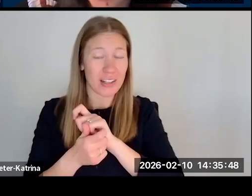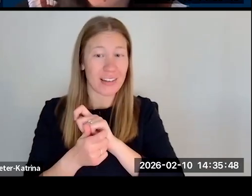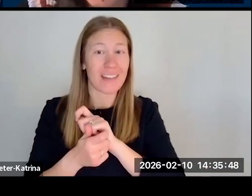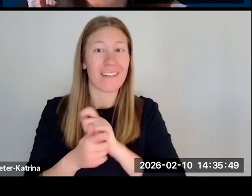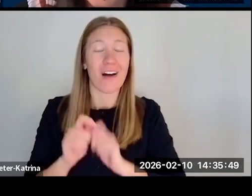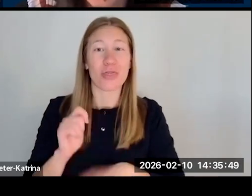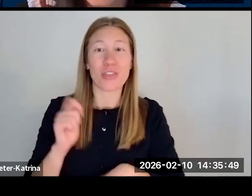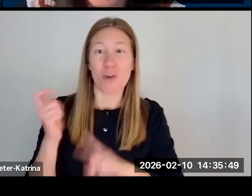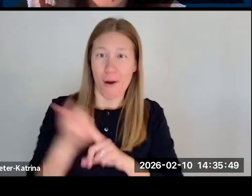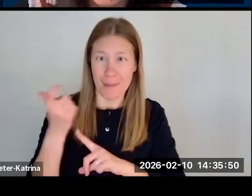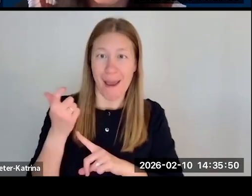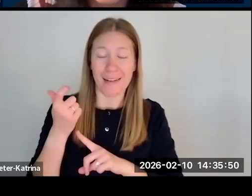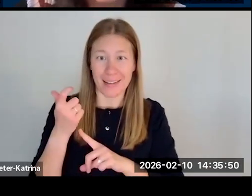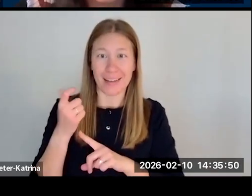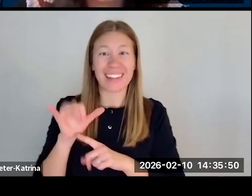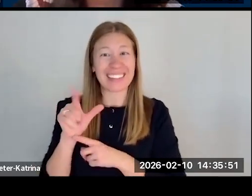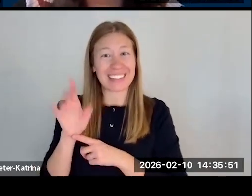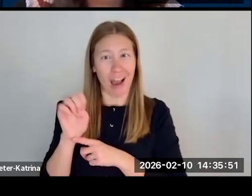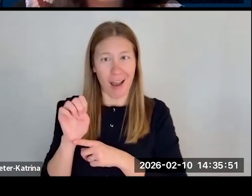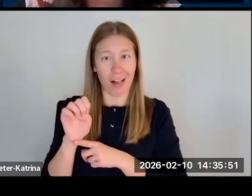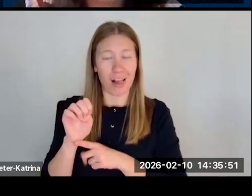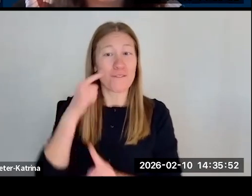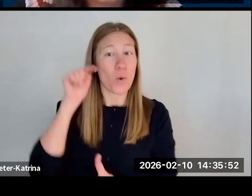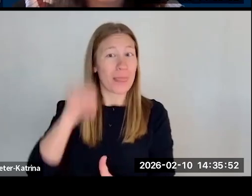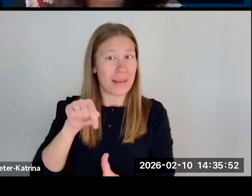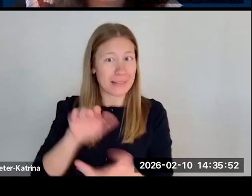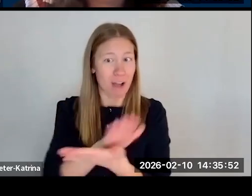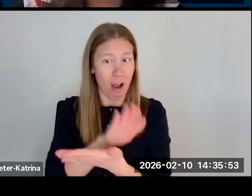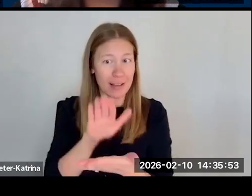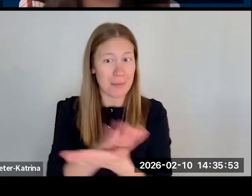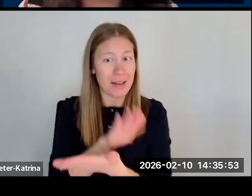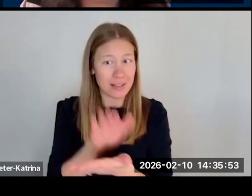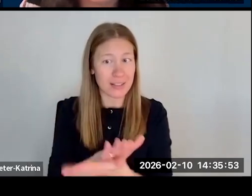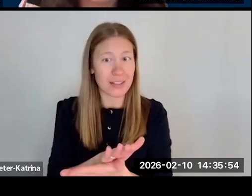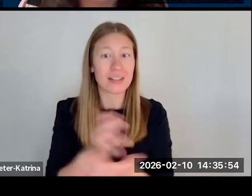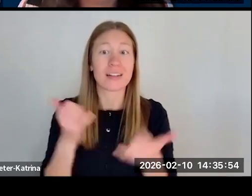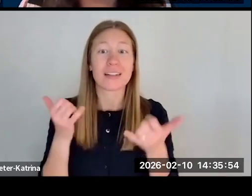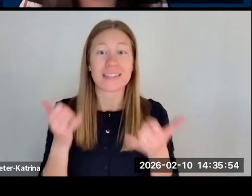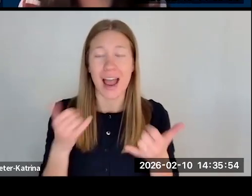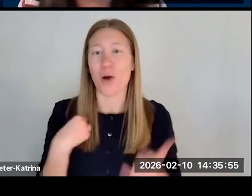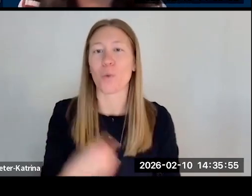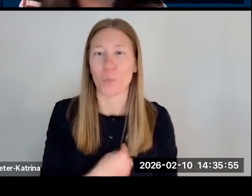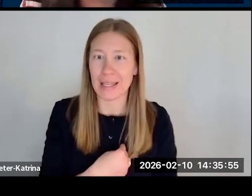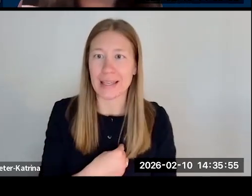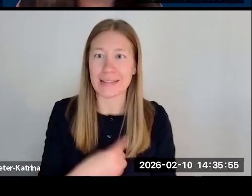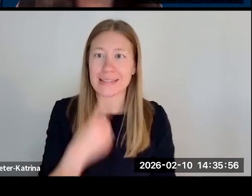for heading level one in this document. So this is what we mean when we say don't pick your heading